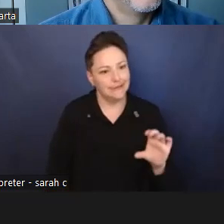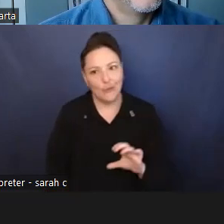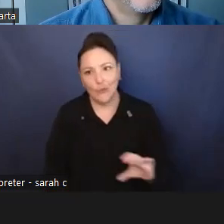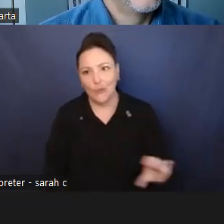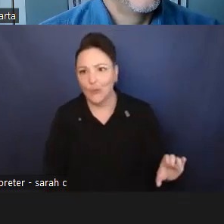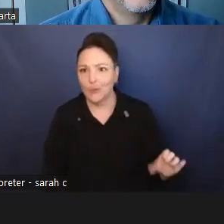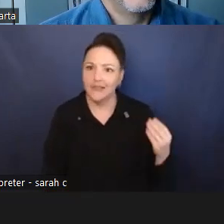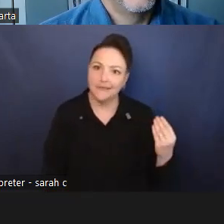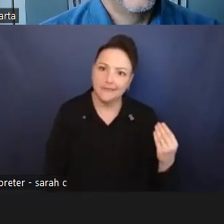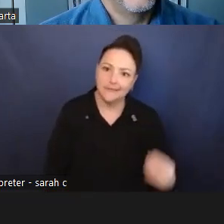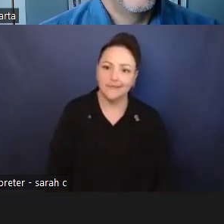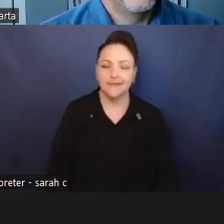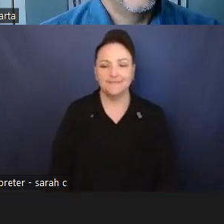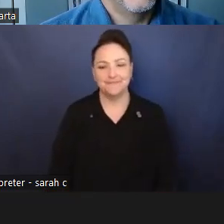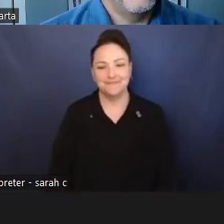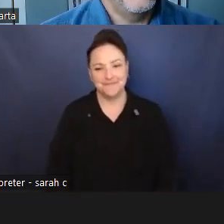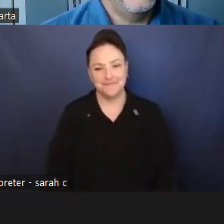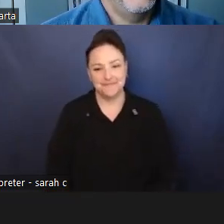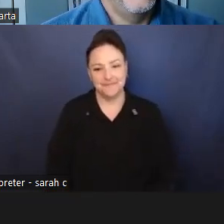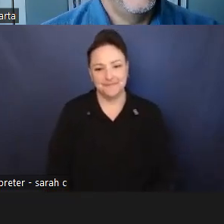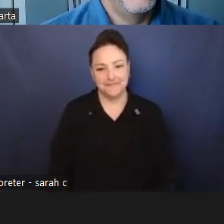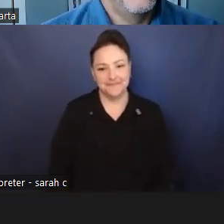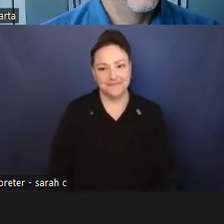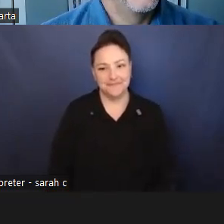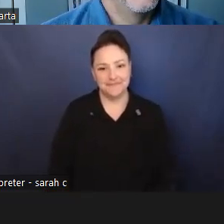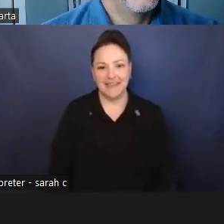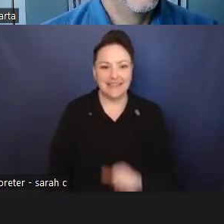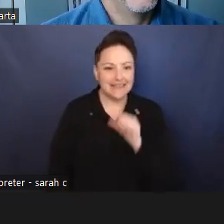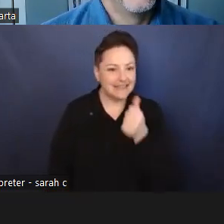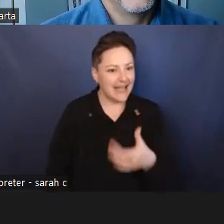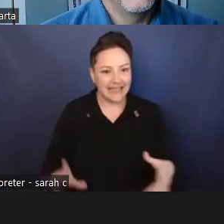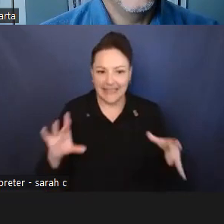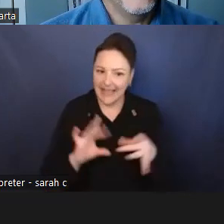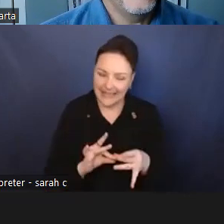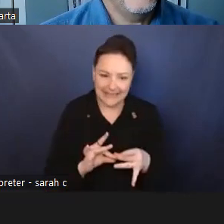Why is it not connects. I’m so sorry. No worries.